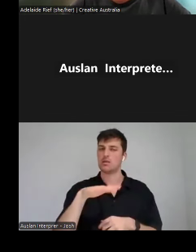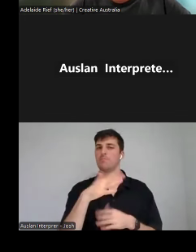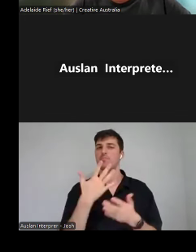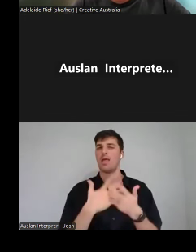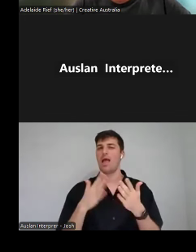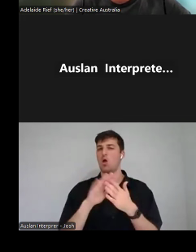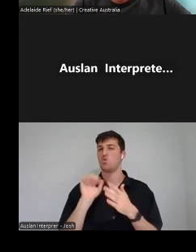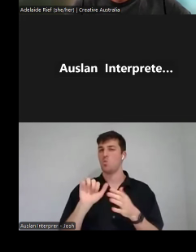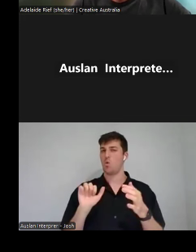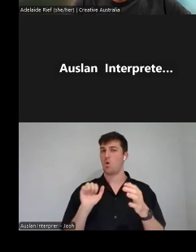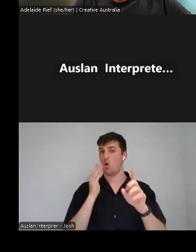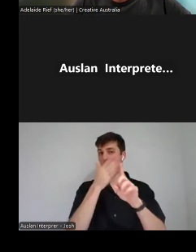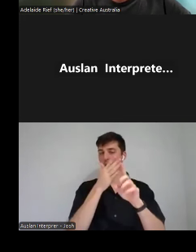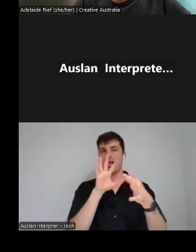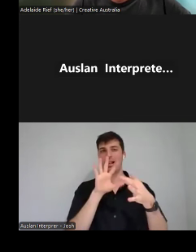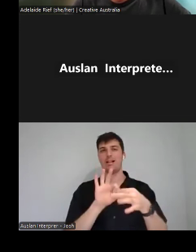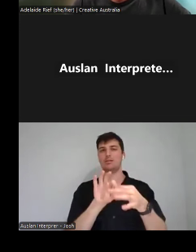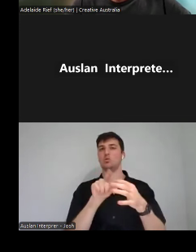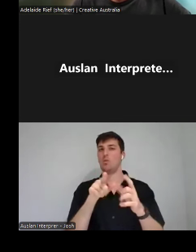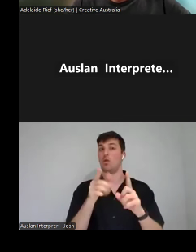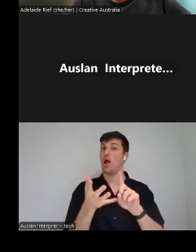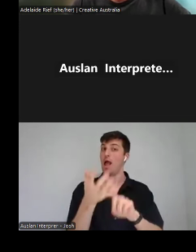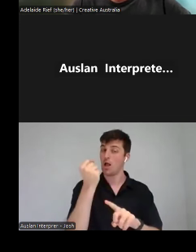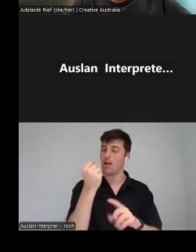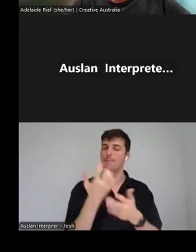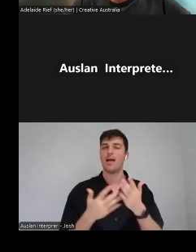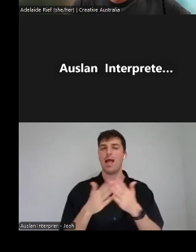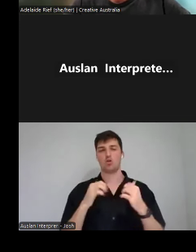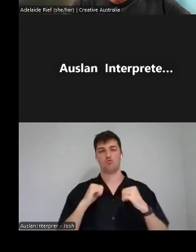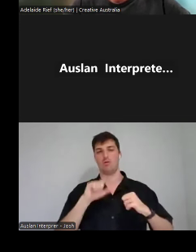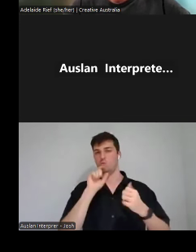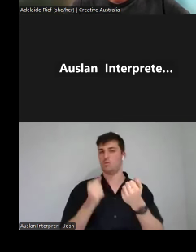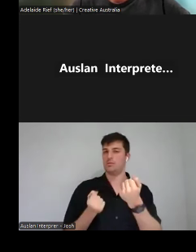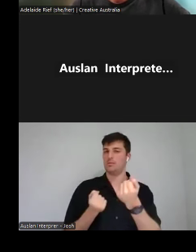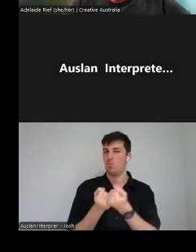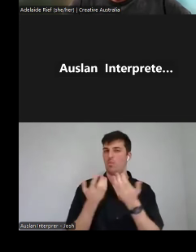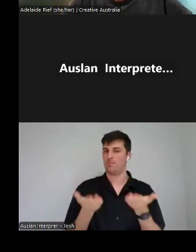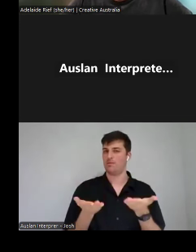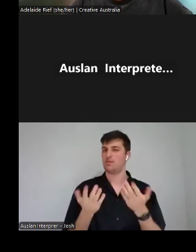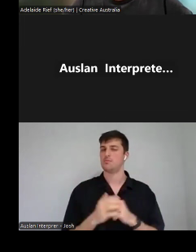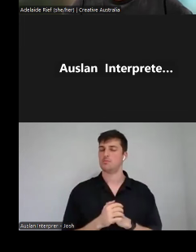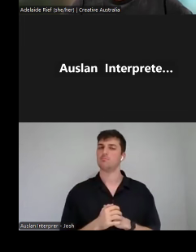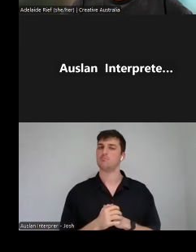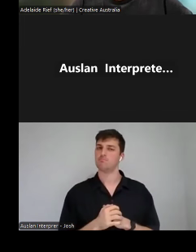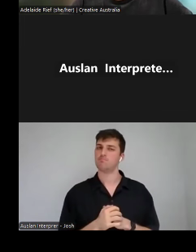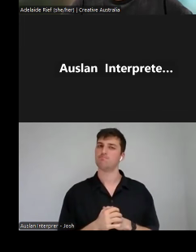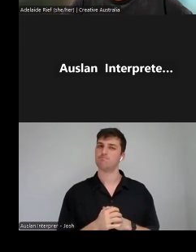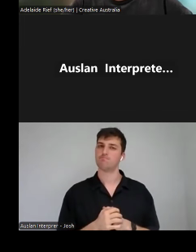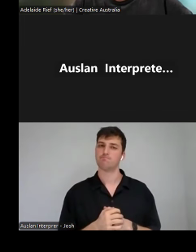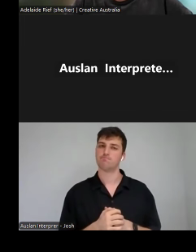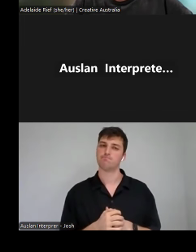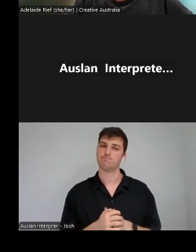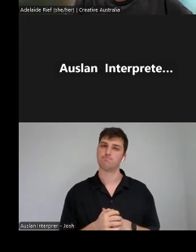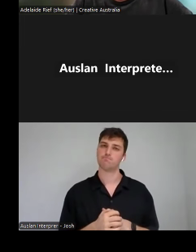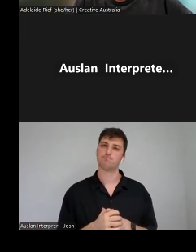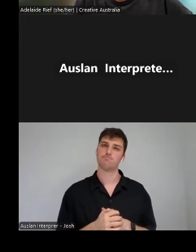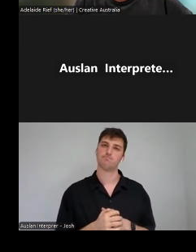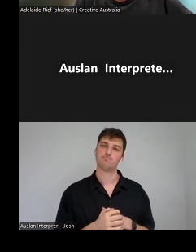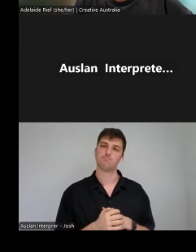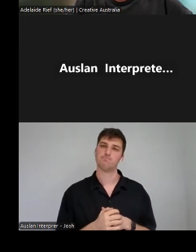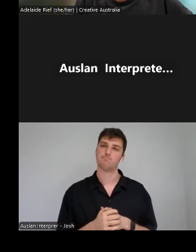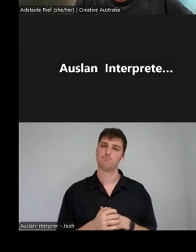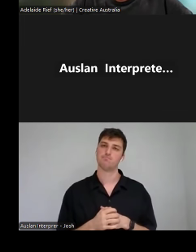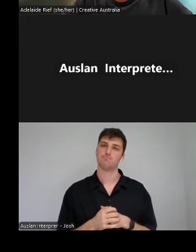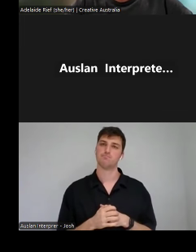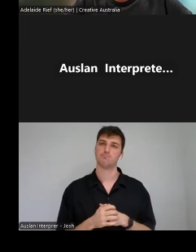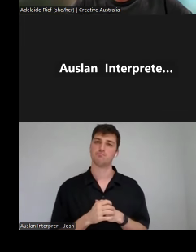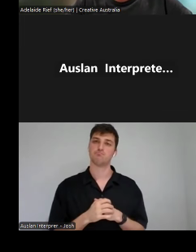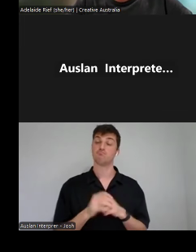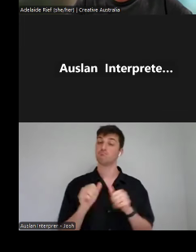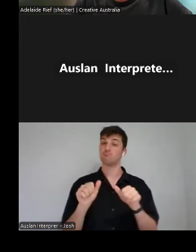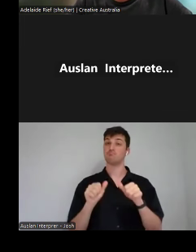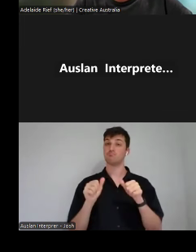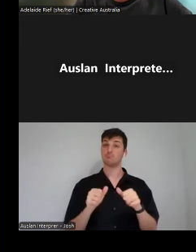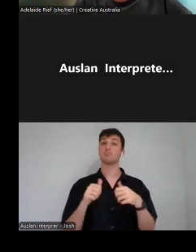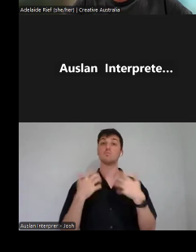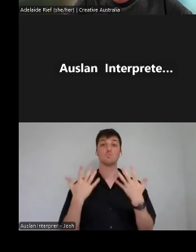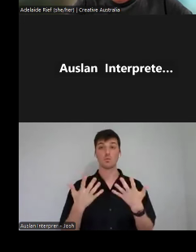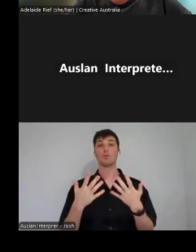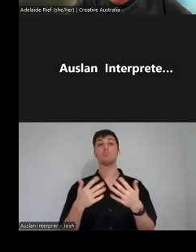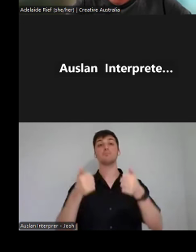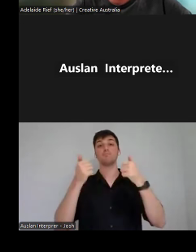training you do will support you to do that. All right. I'm going to move on now to a couple of